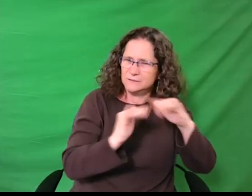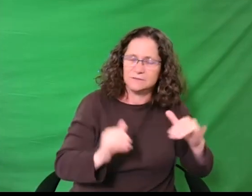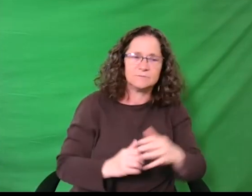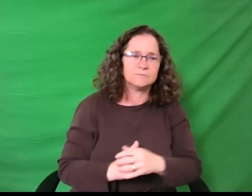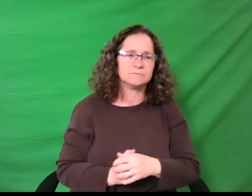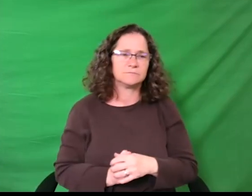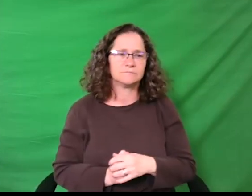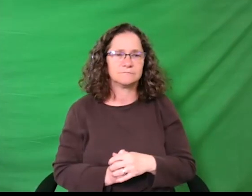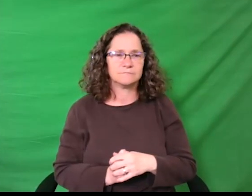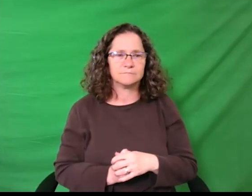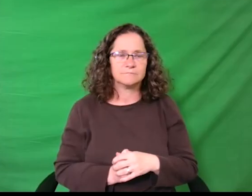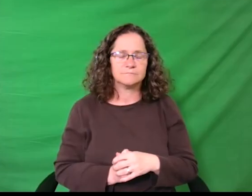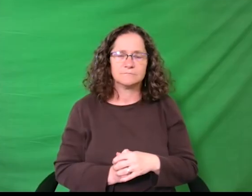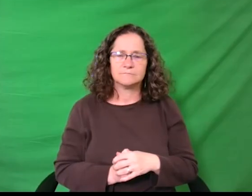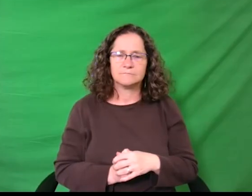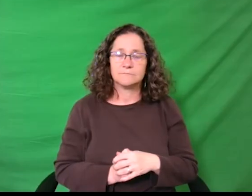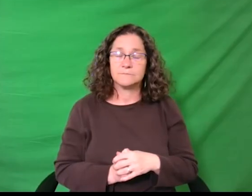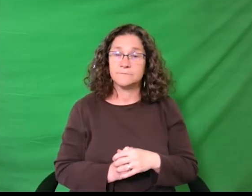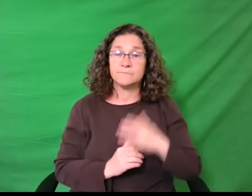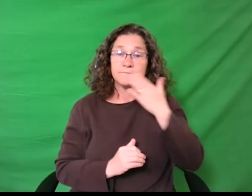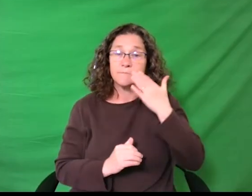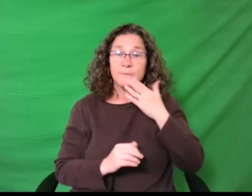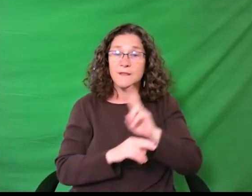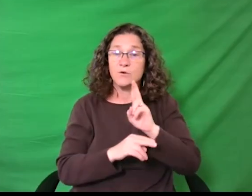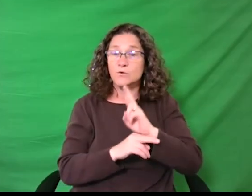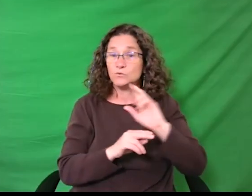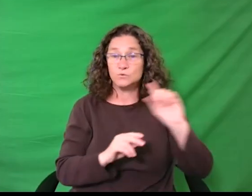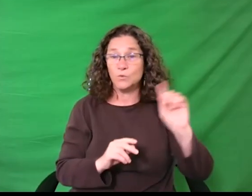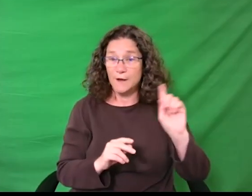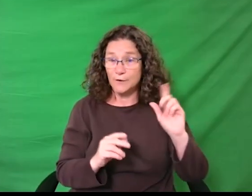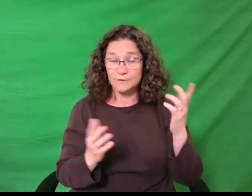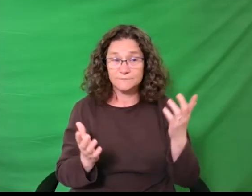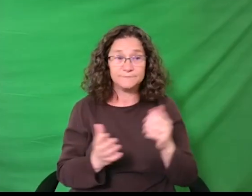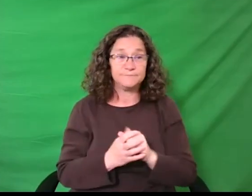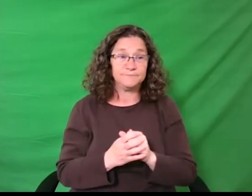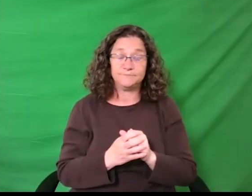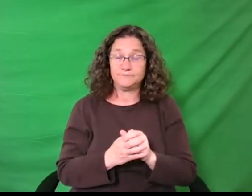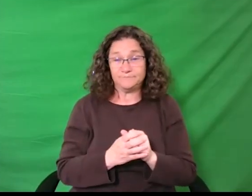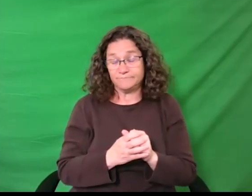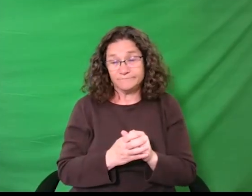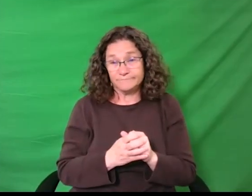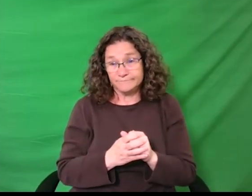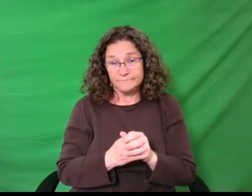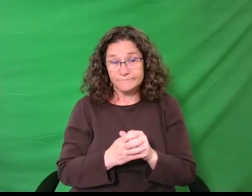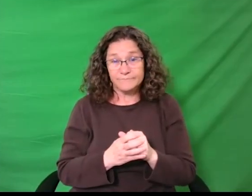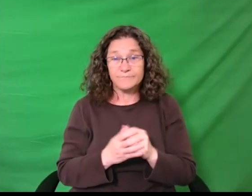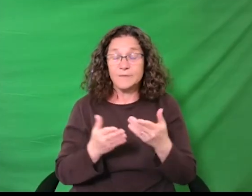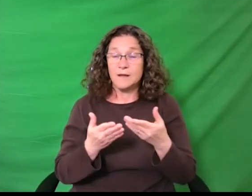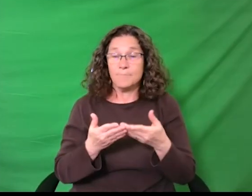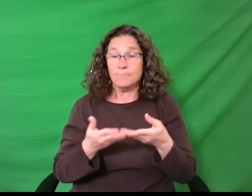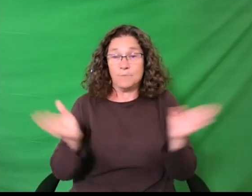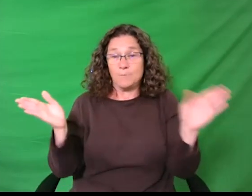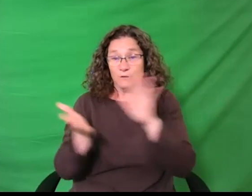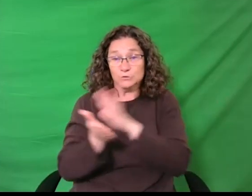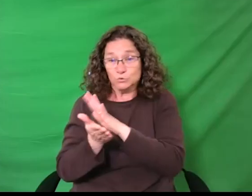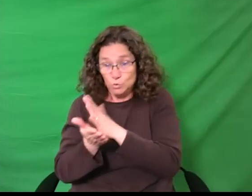So where can cued speech be used? The system can be used in addition to the public schools or residential programs.